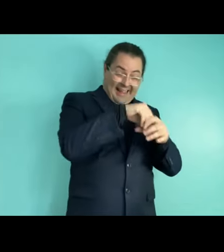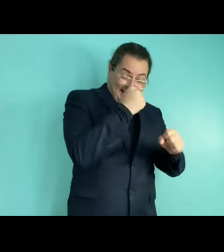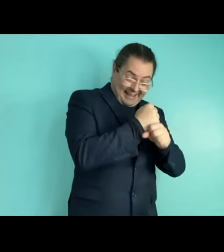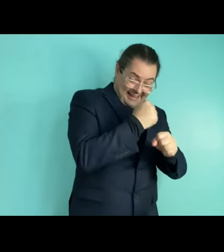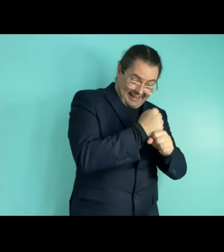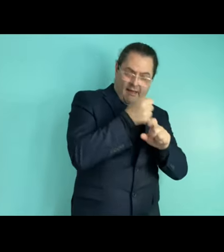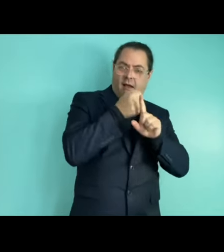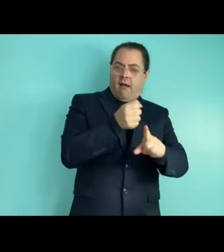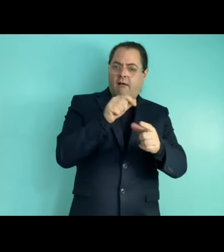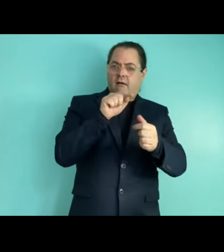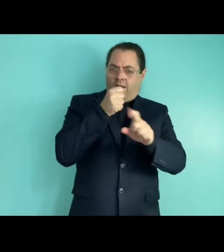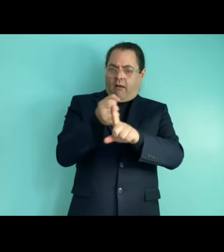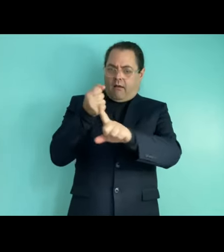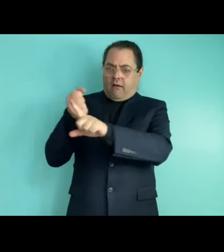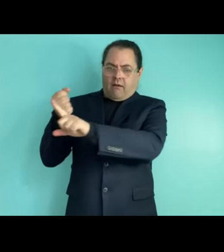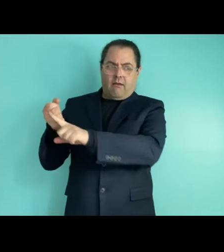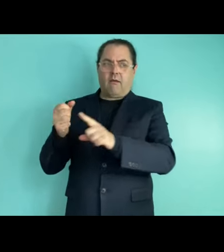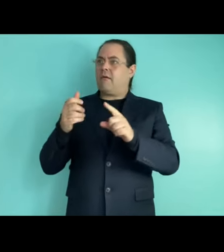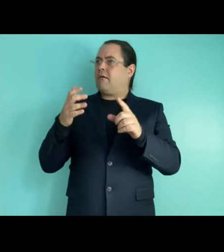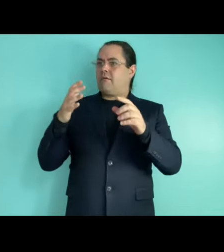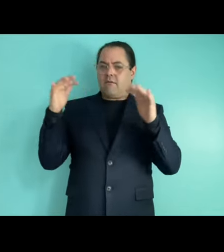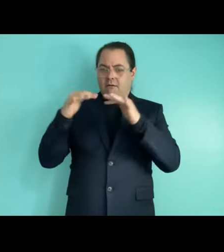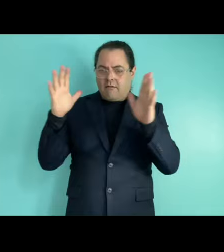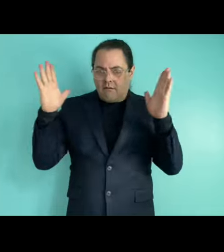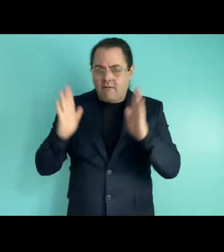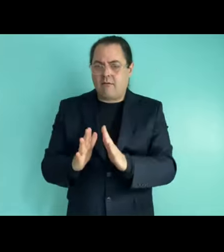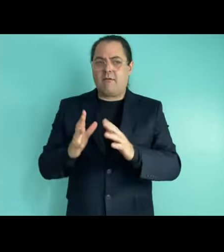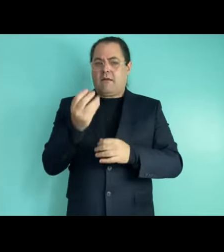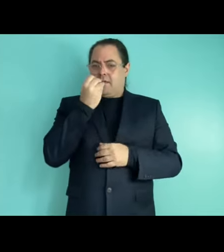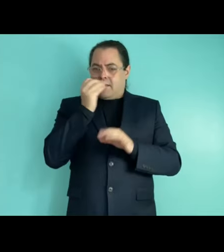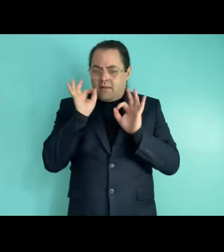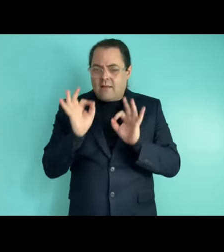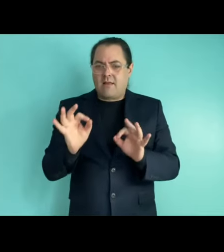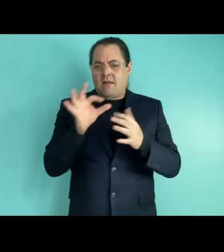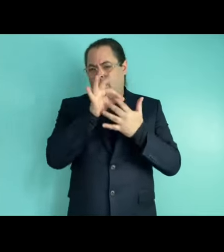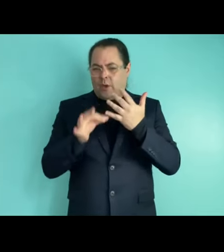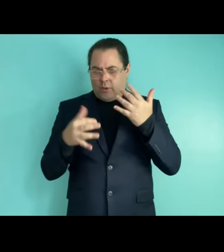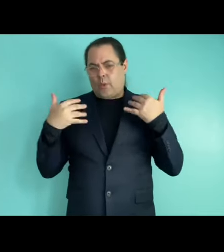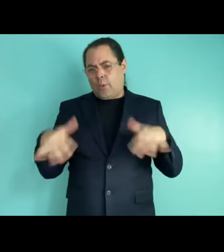disabilities in labor markets in decent 16:25:21 work, issues of peace. Resilience